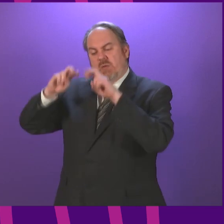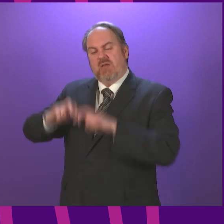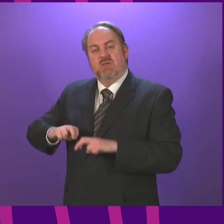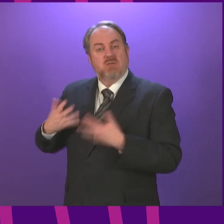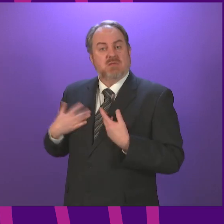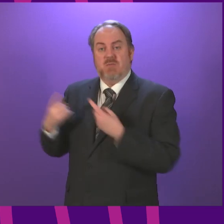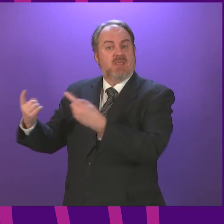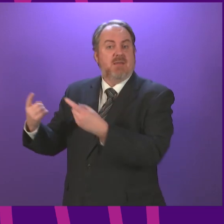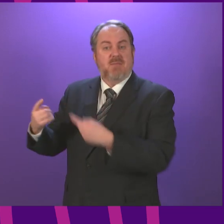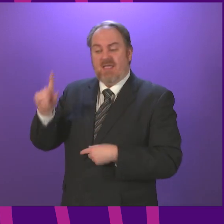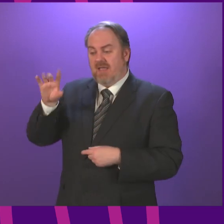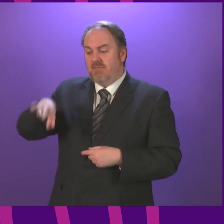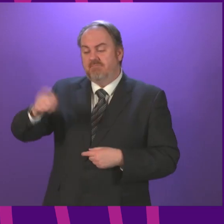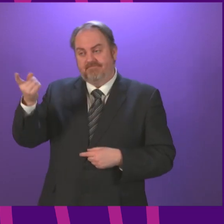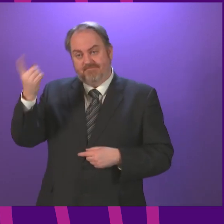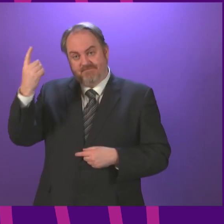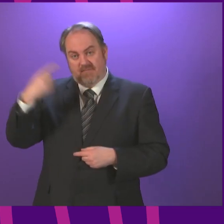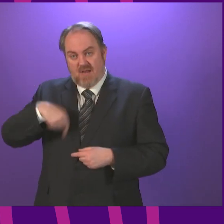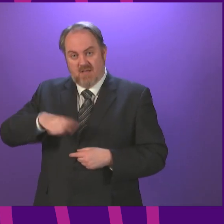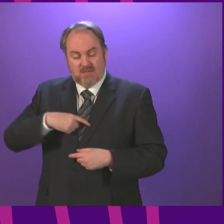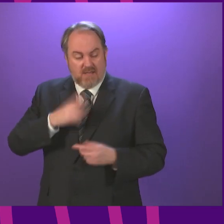is free to look at whatever it thinks appropriate.